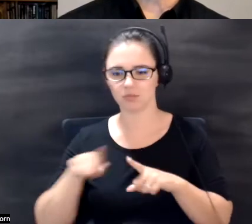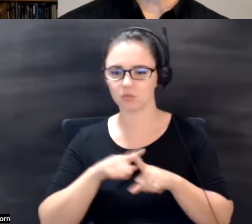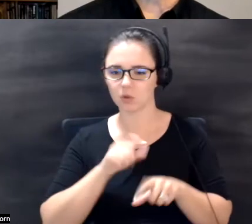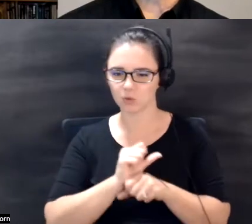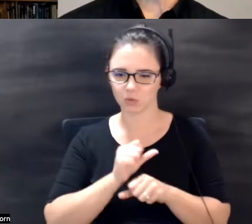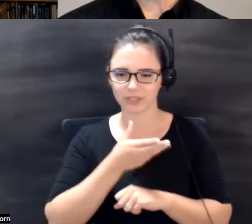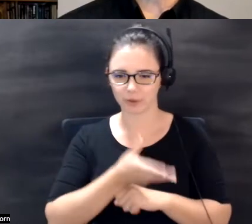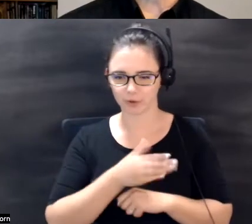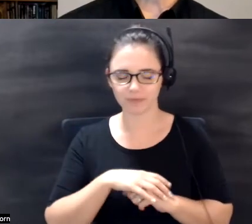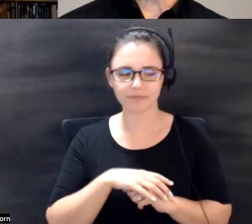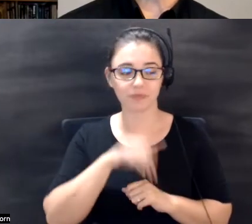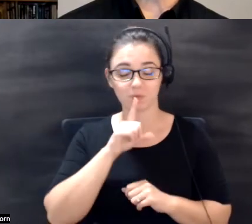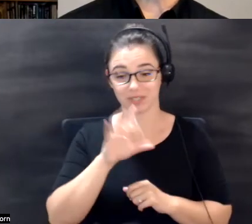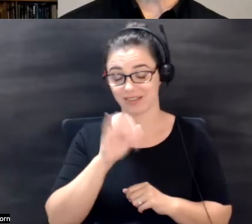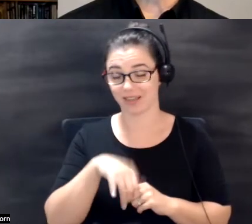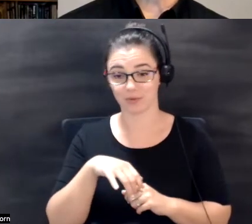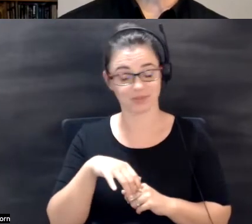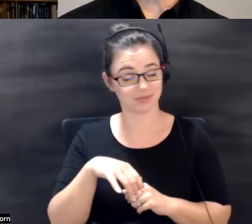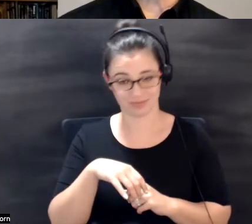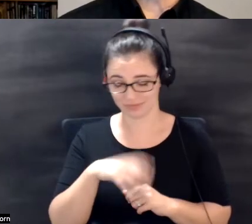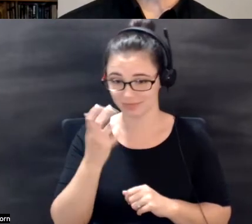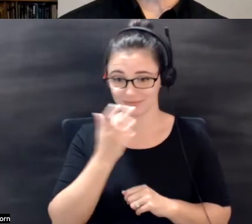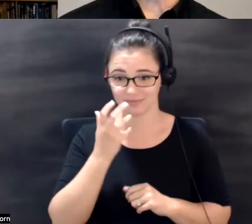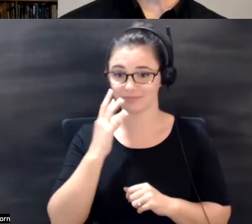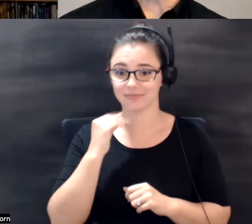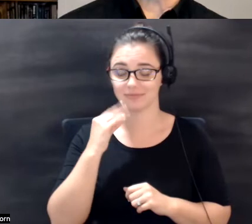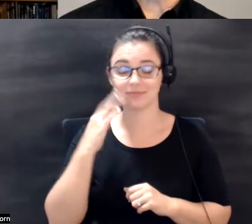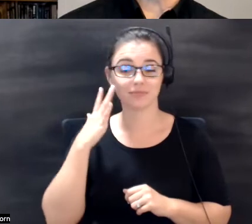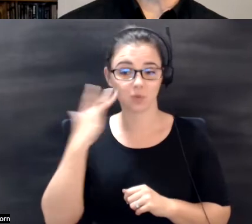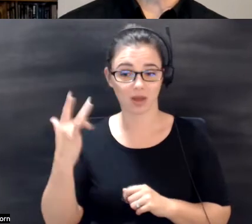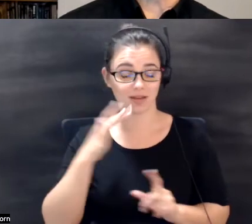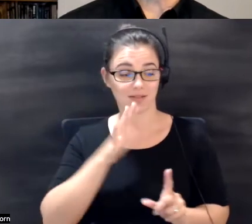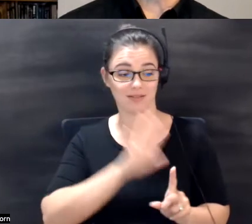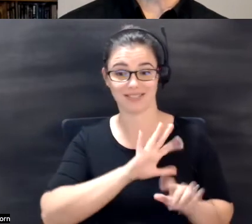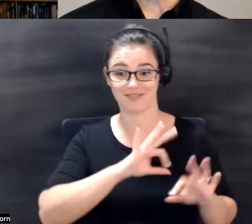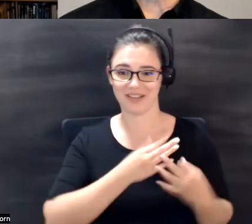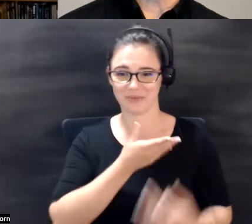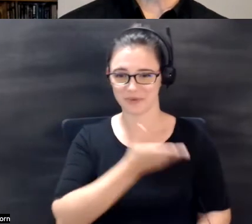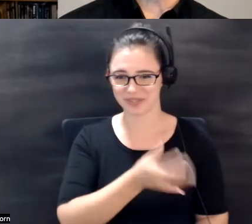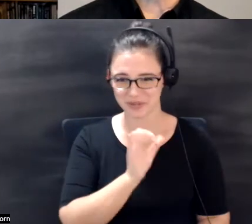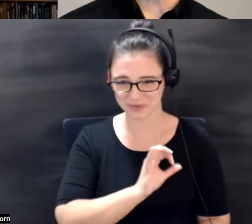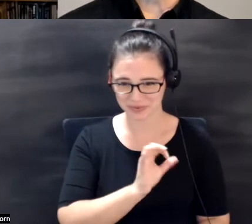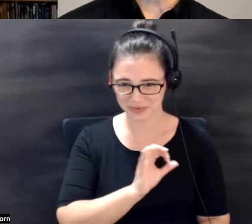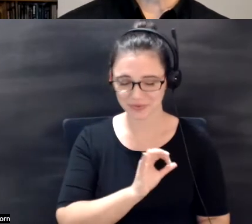And it was quite an experience, because his family was there, so we were